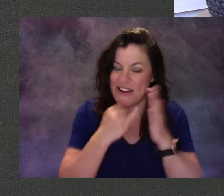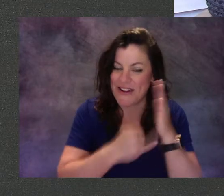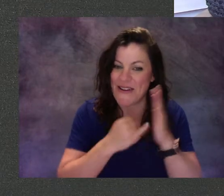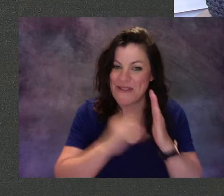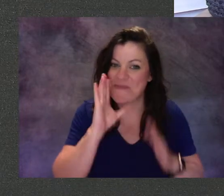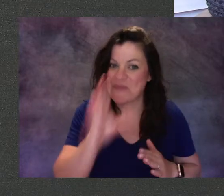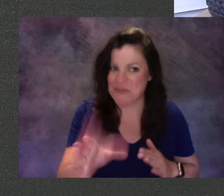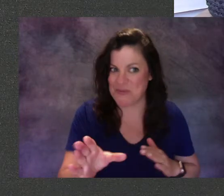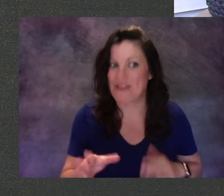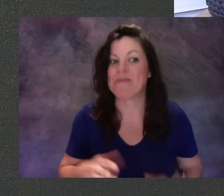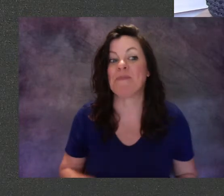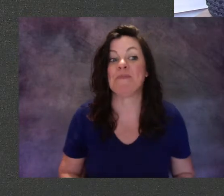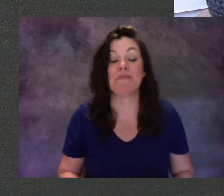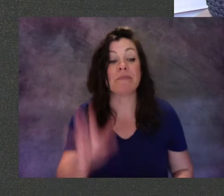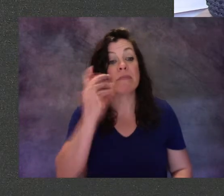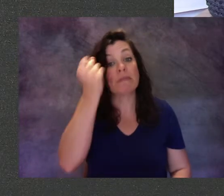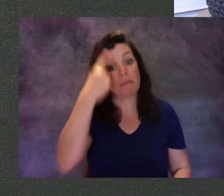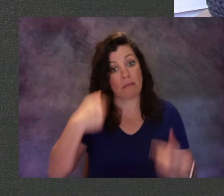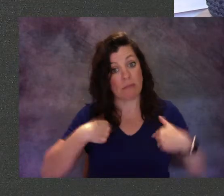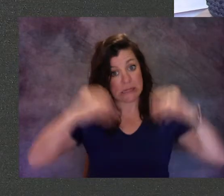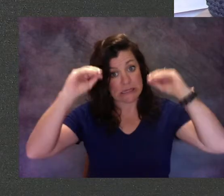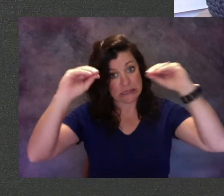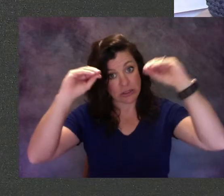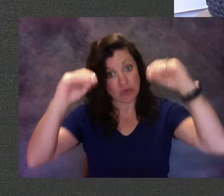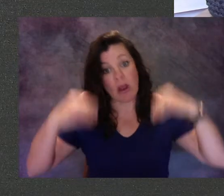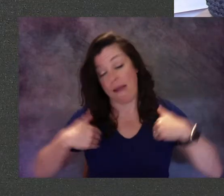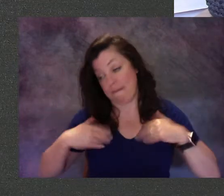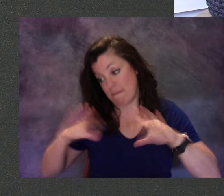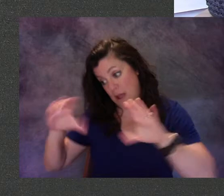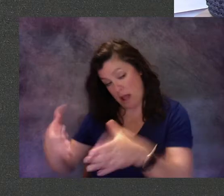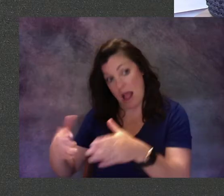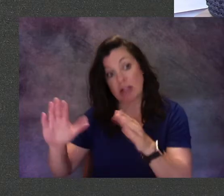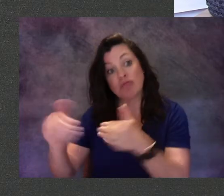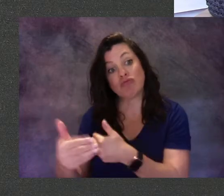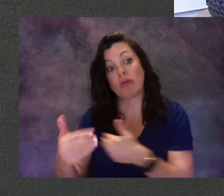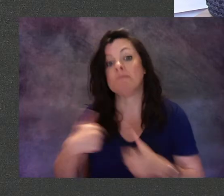It's something that we do in my classroom every single day.